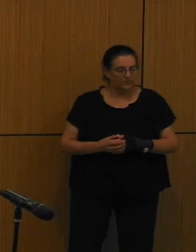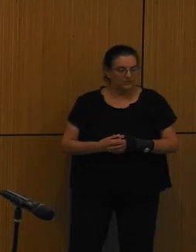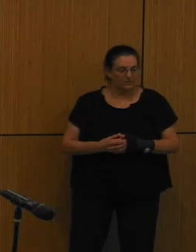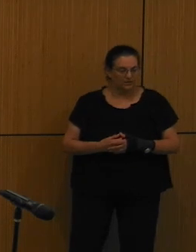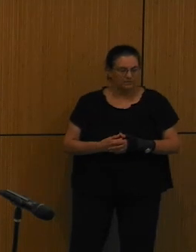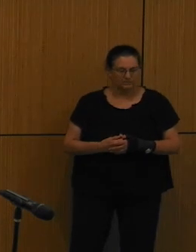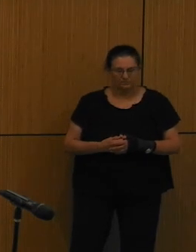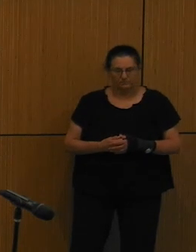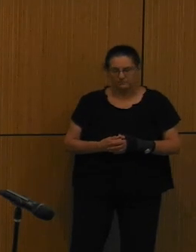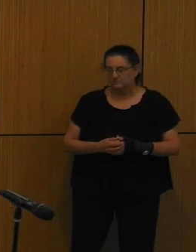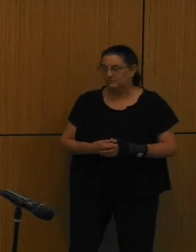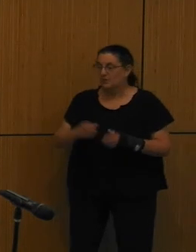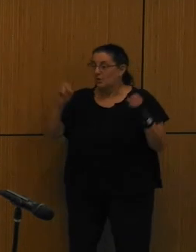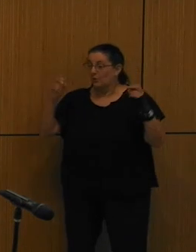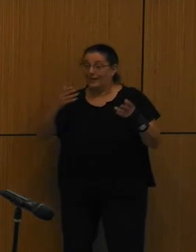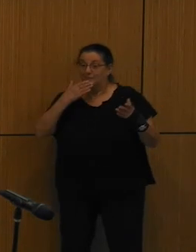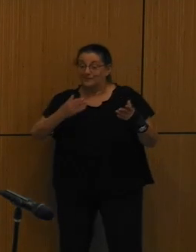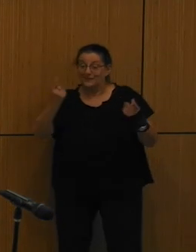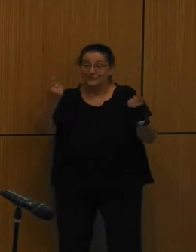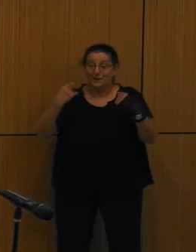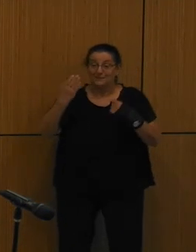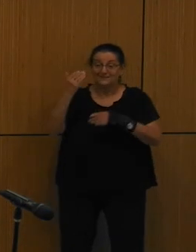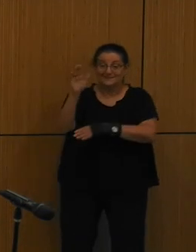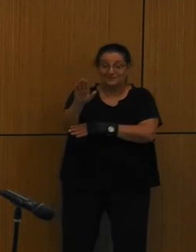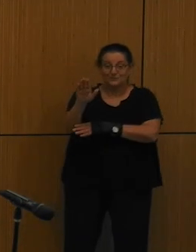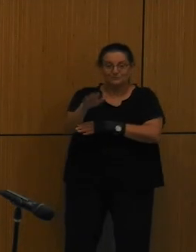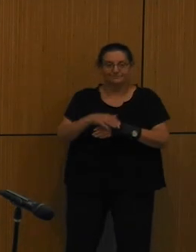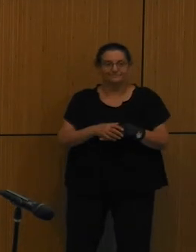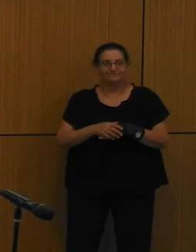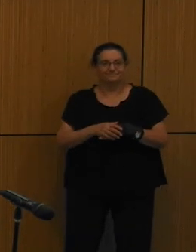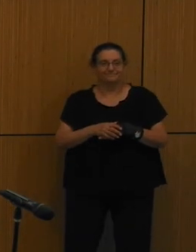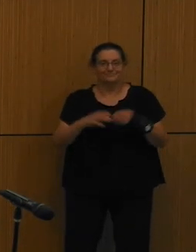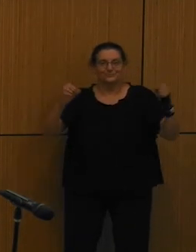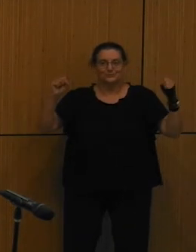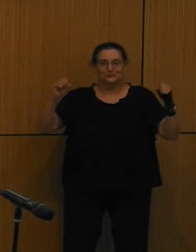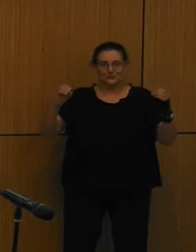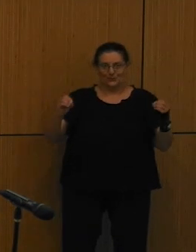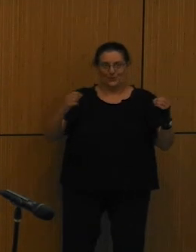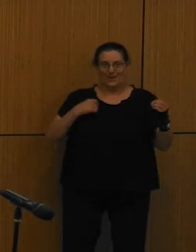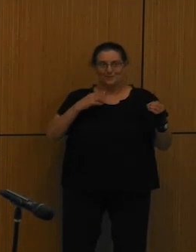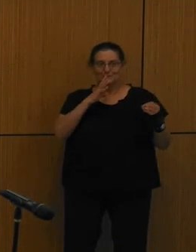Thanks for, thanks for coming out this afternoon. So, I'm going to be talking about these